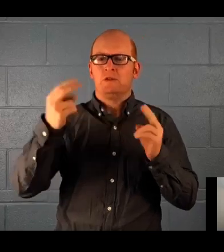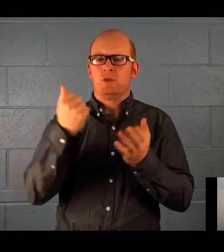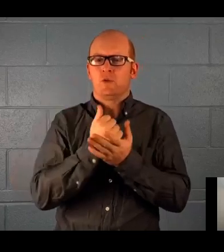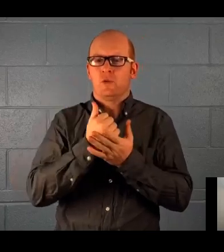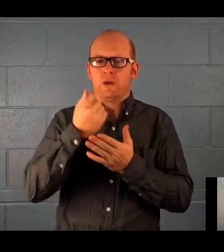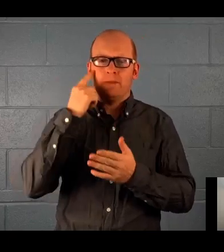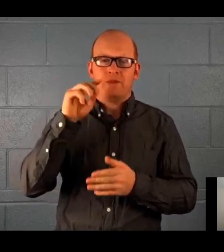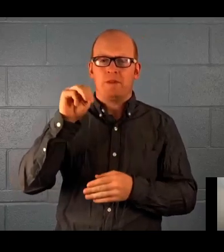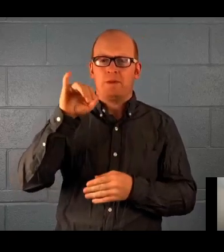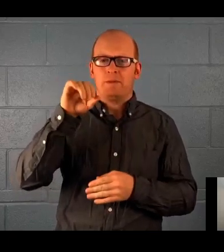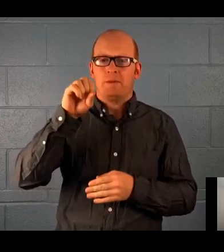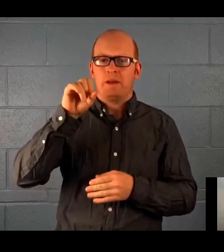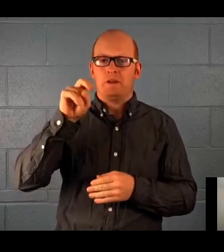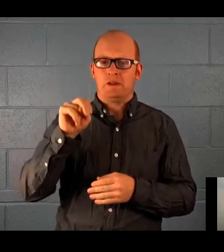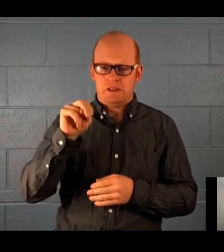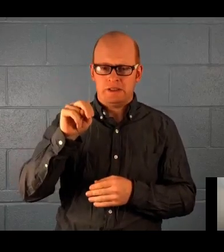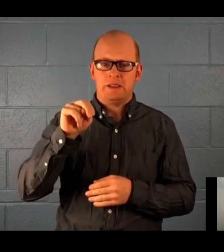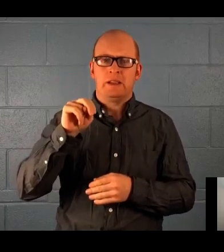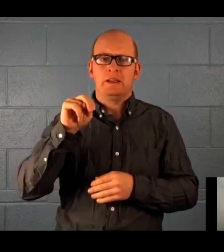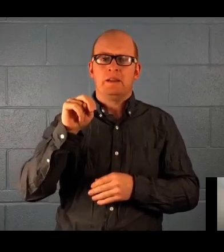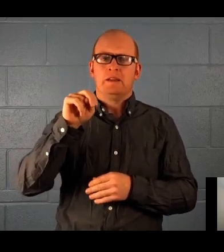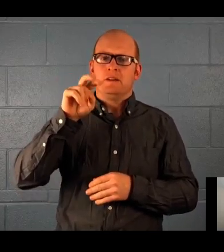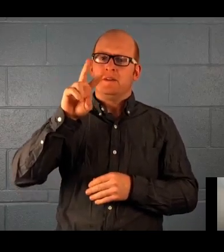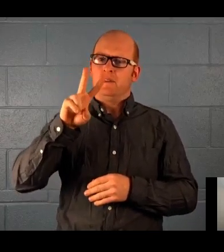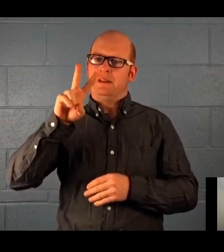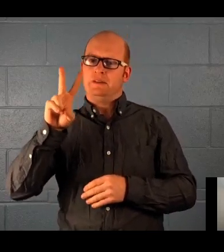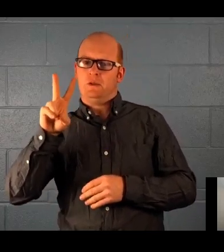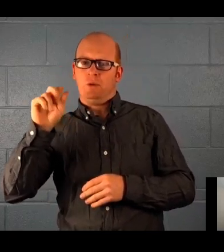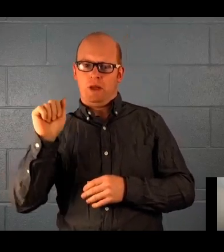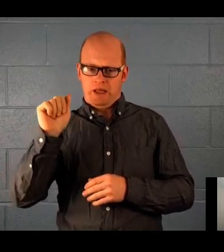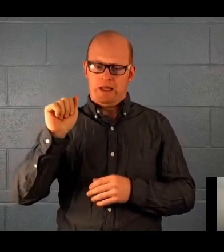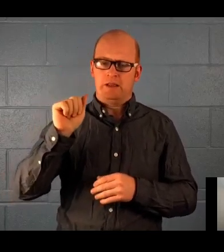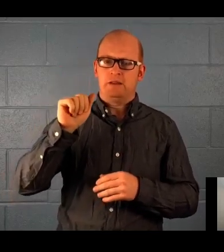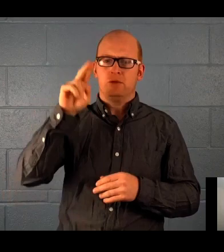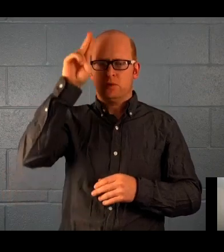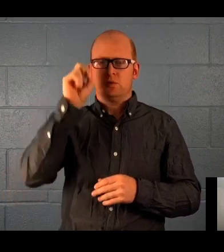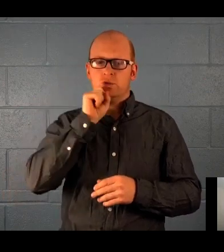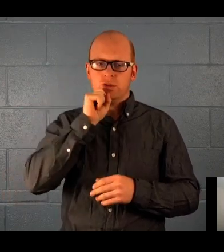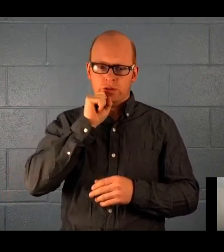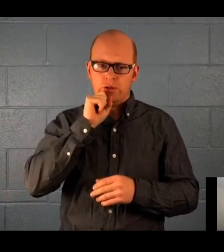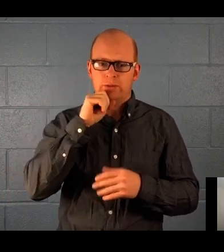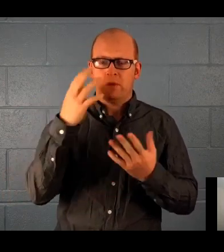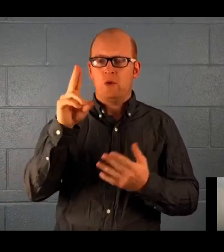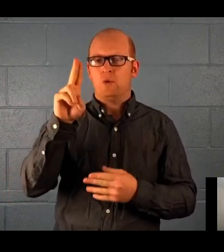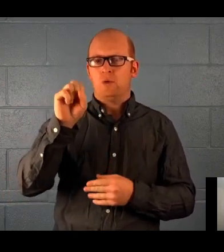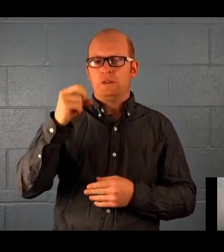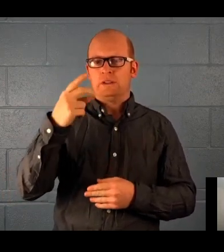And the focus of my research program is developing a gene therapy for myosin VIIA Usher syndrome,